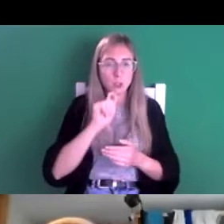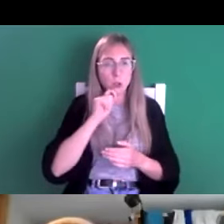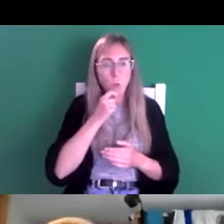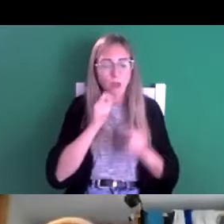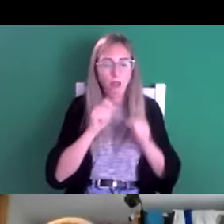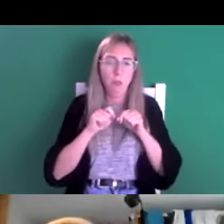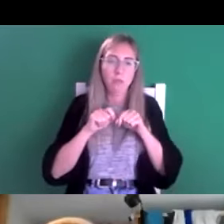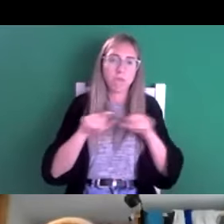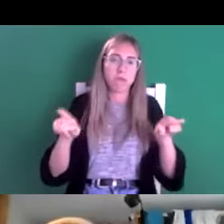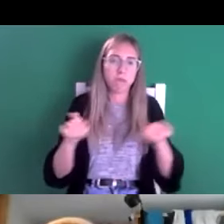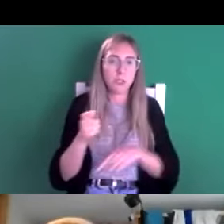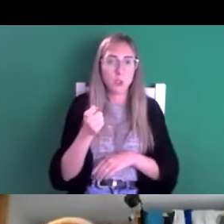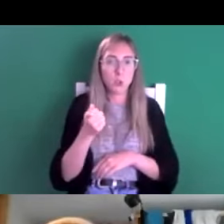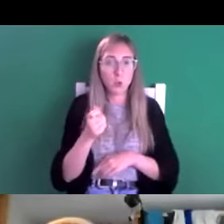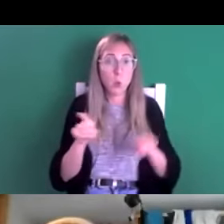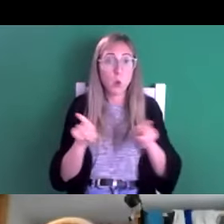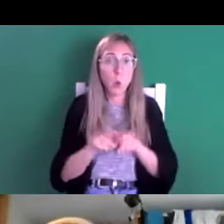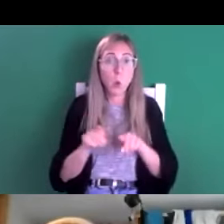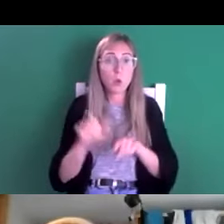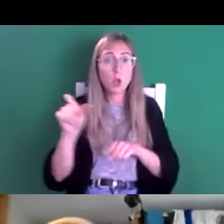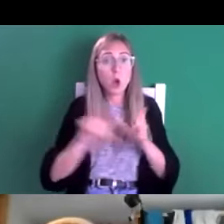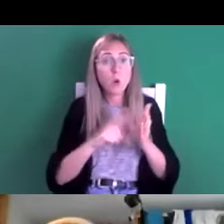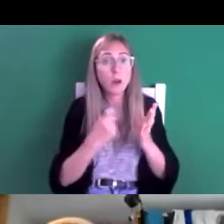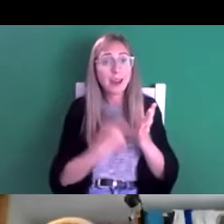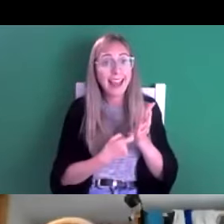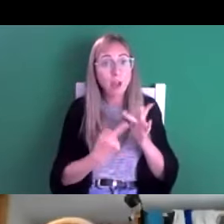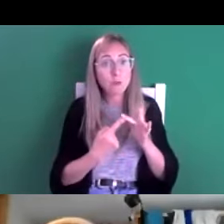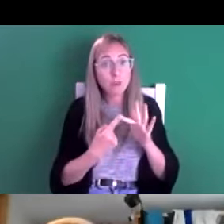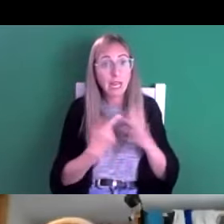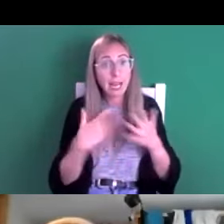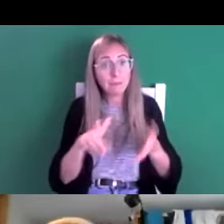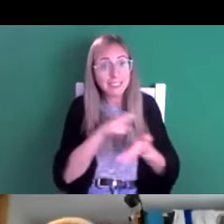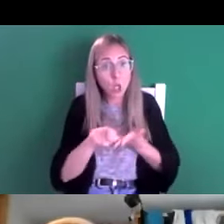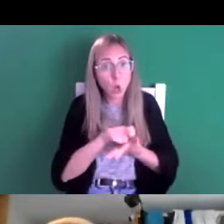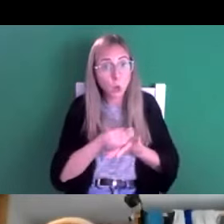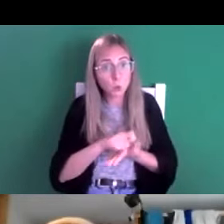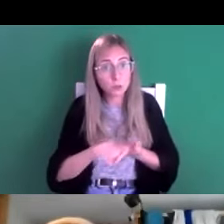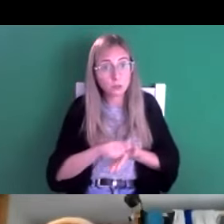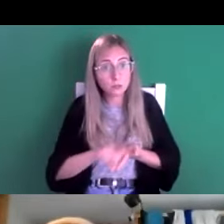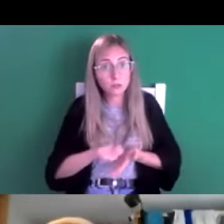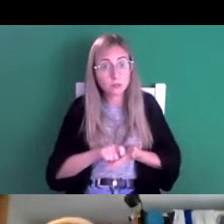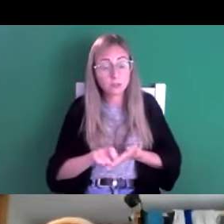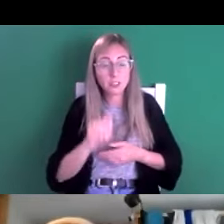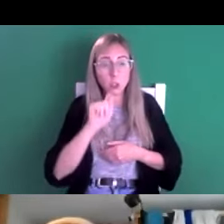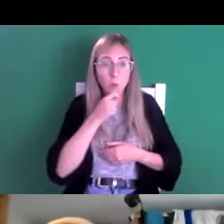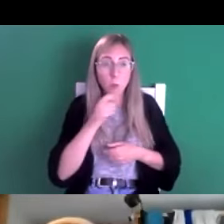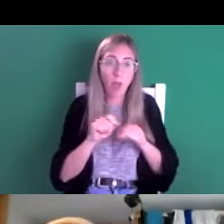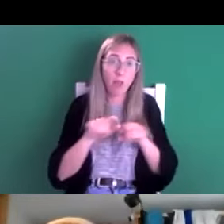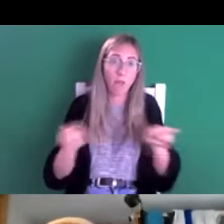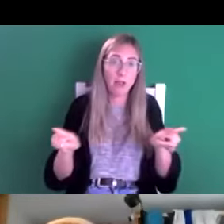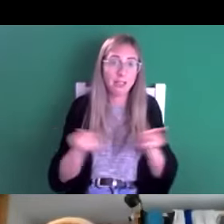has been taking notes so we will distribute the notes as bullet point notes and you can contact